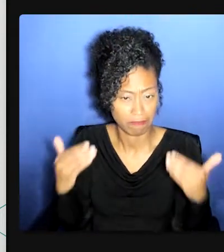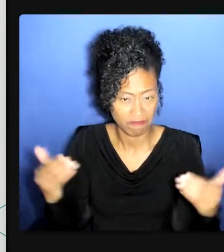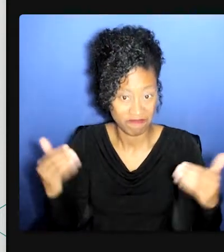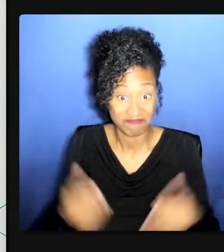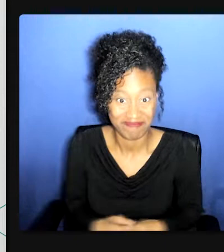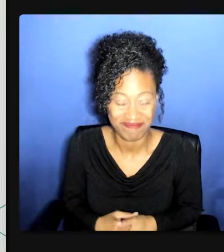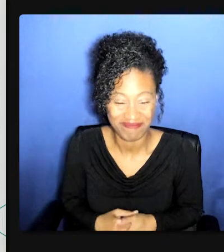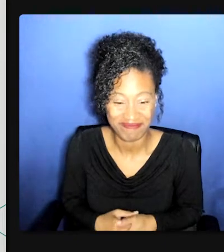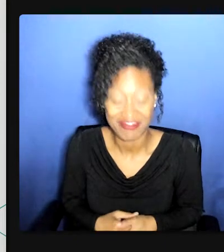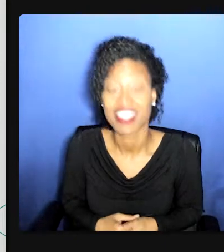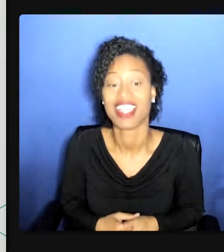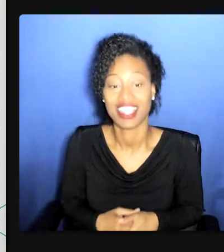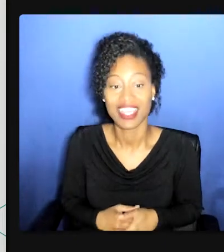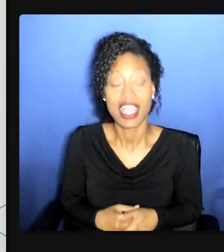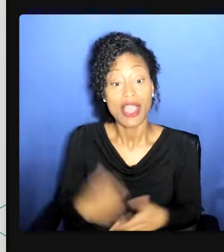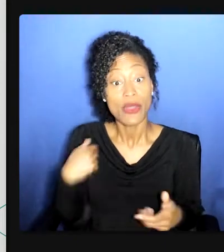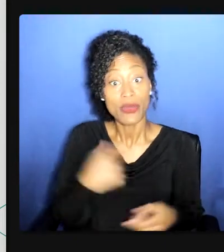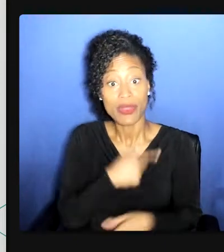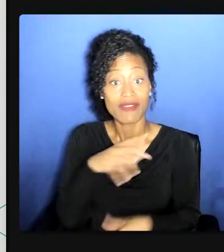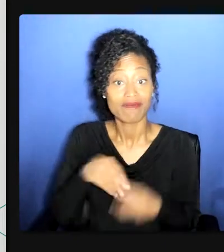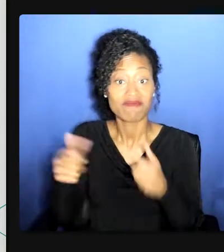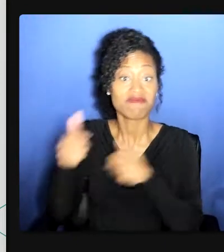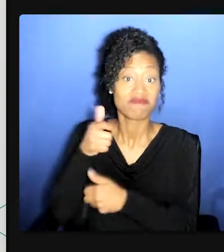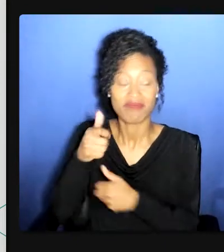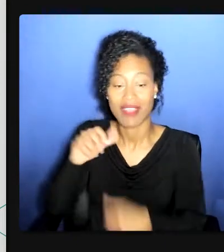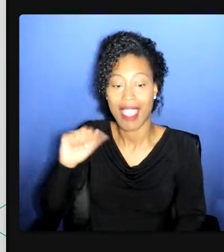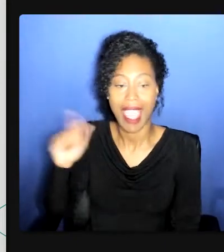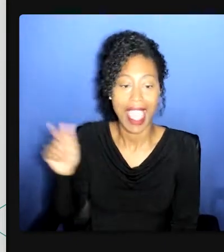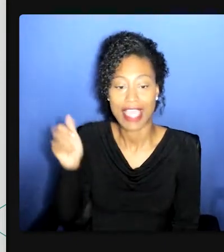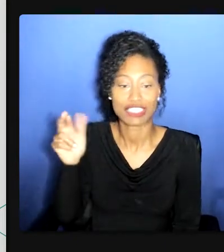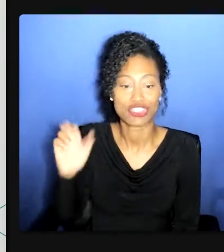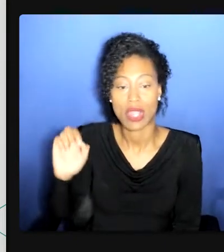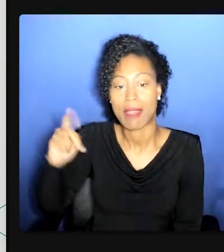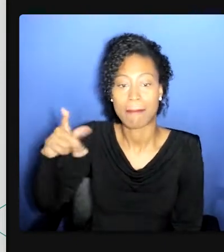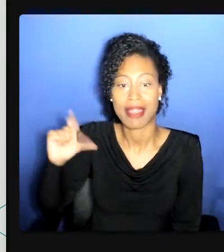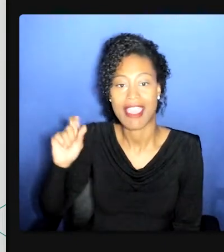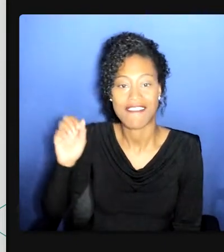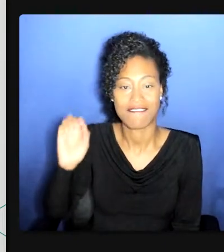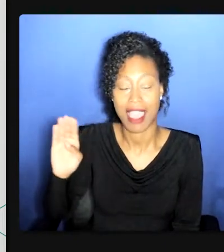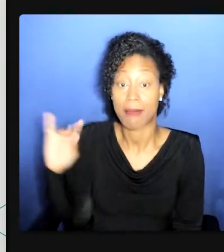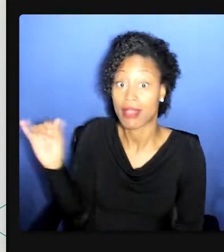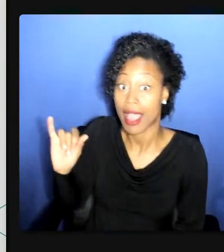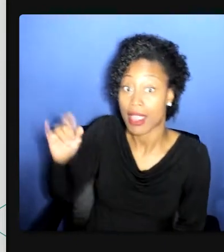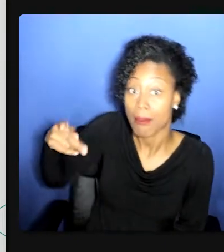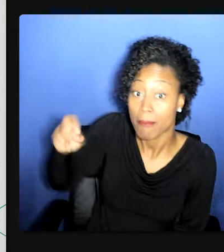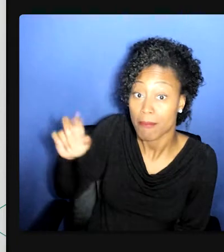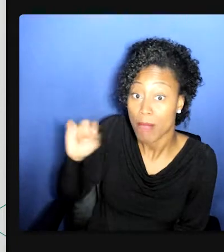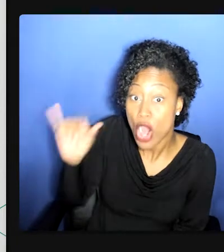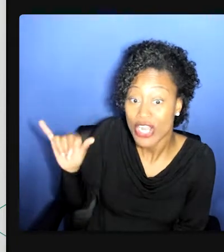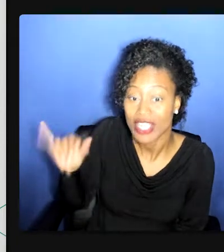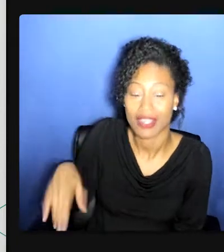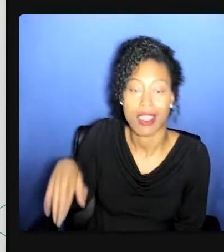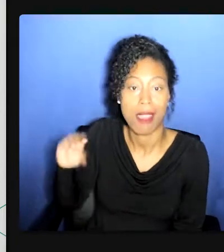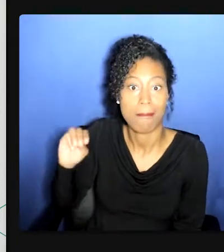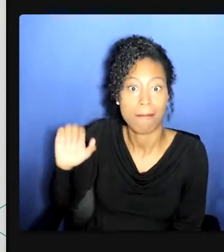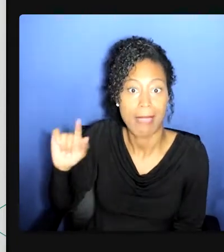We're part of Azure PlayFab which provides a larger set of services like party and matchmaking and other wonderful services